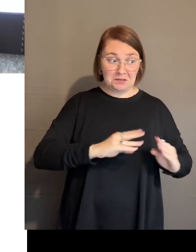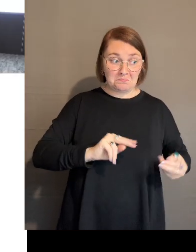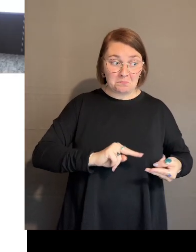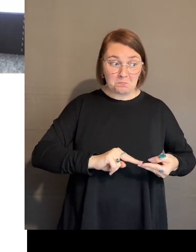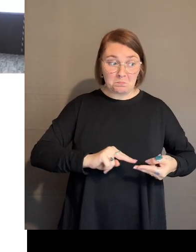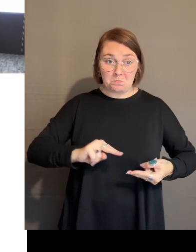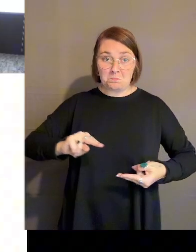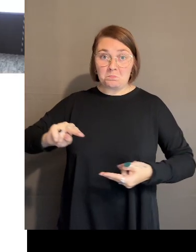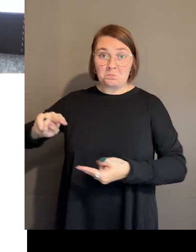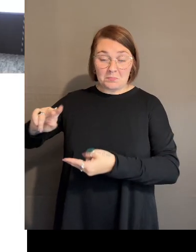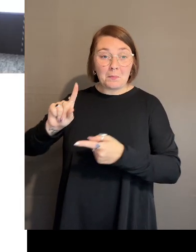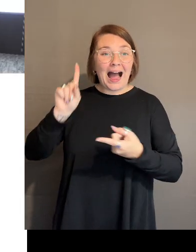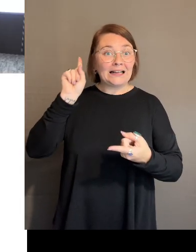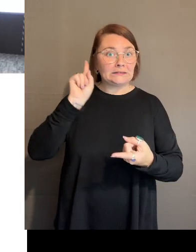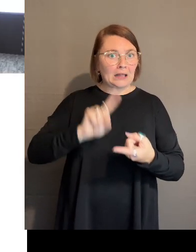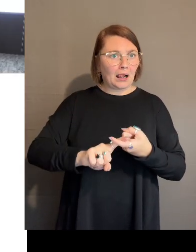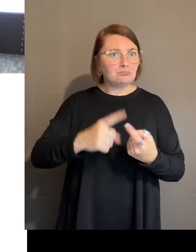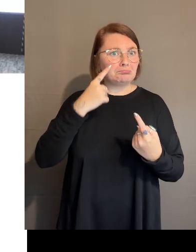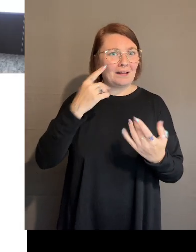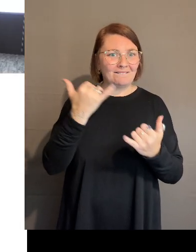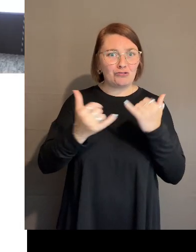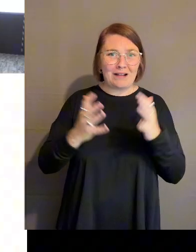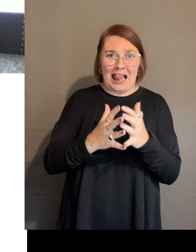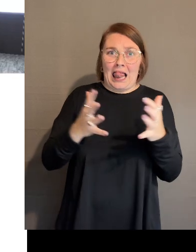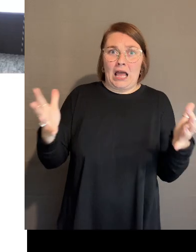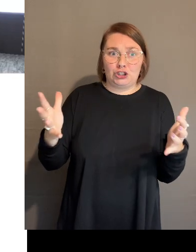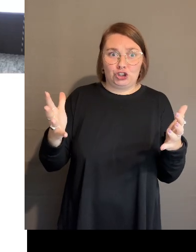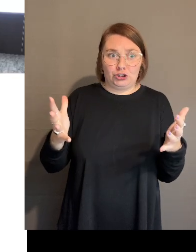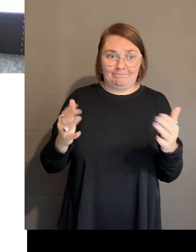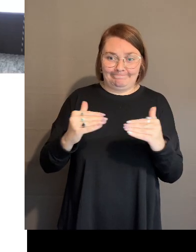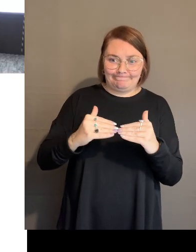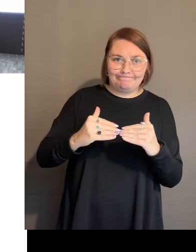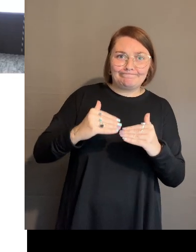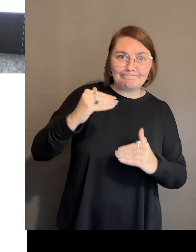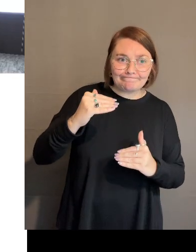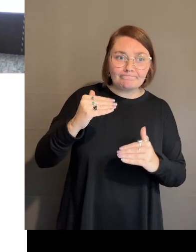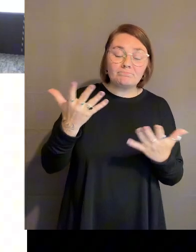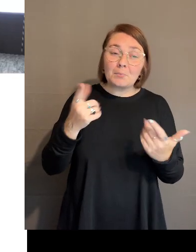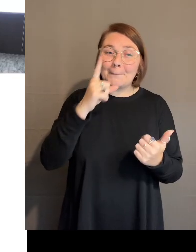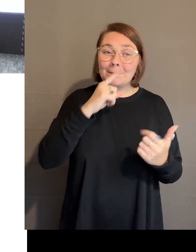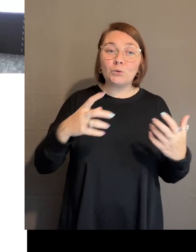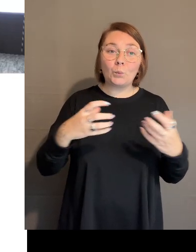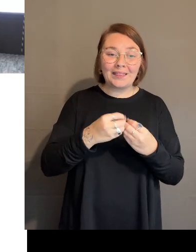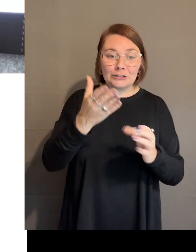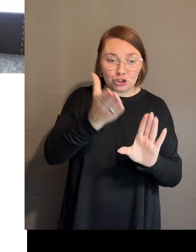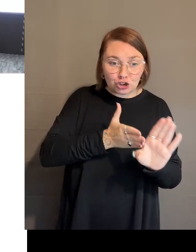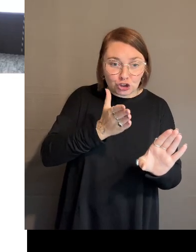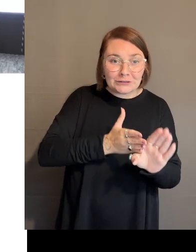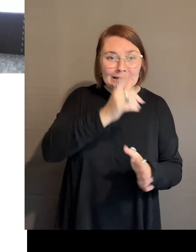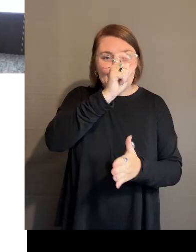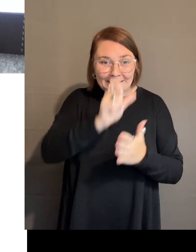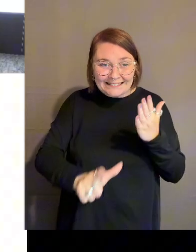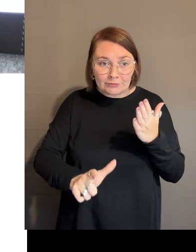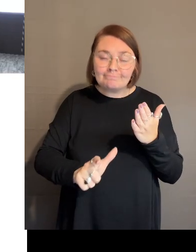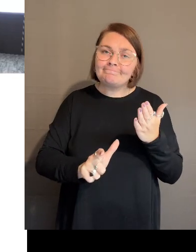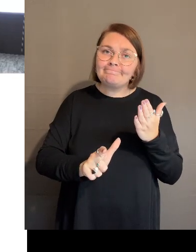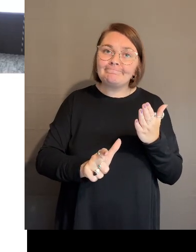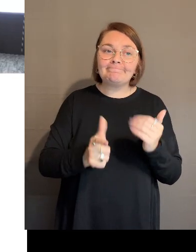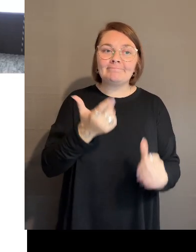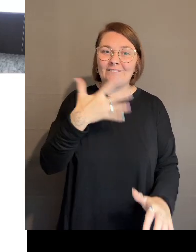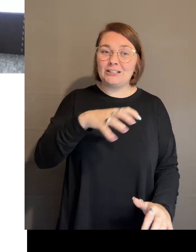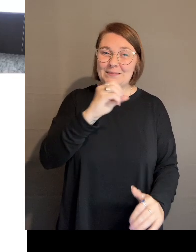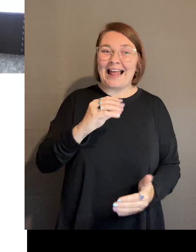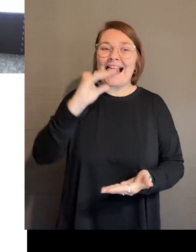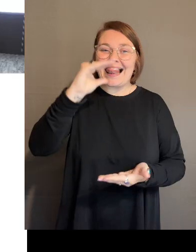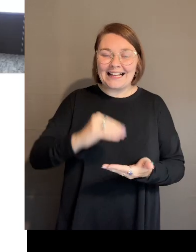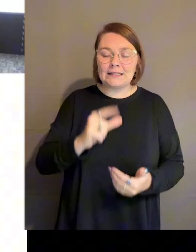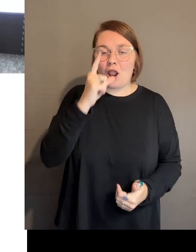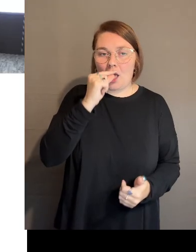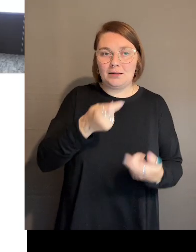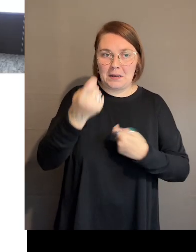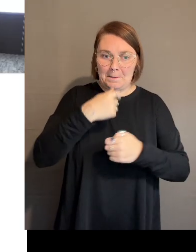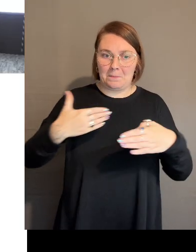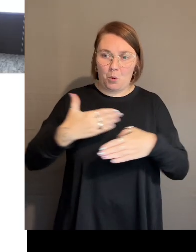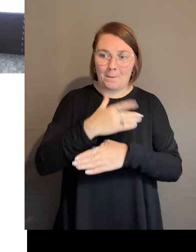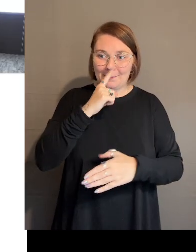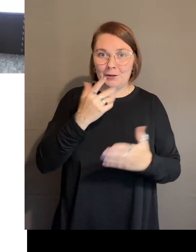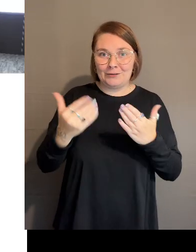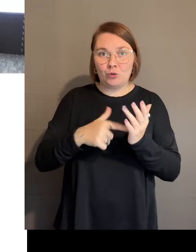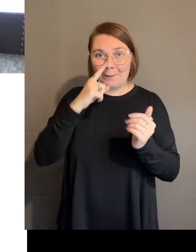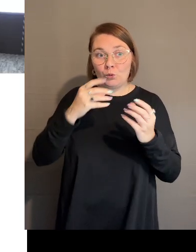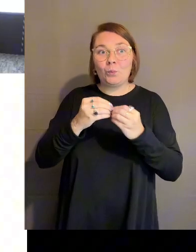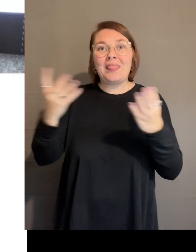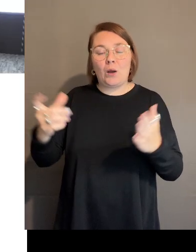This still indicates a very large inequality, as people with psychological disability are 50% less likely to be employed compared to people without disability.